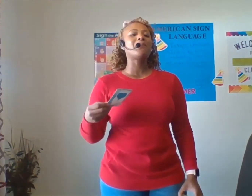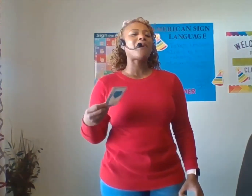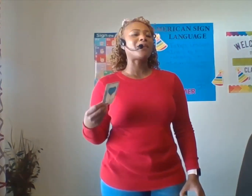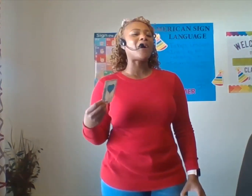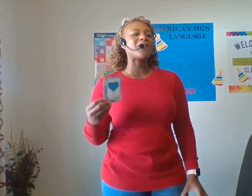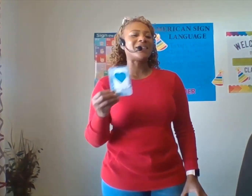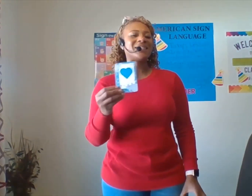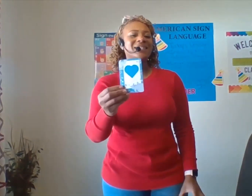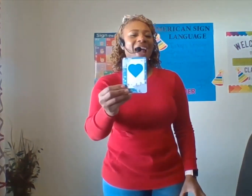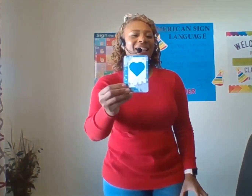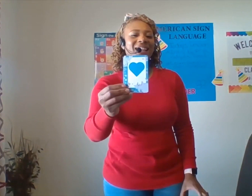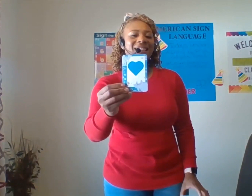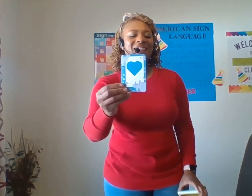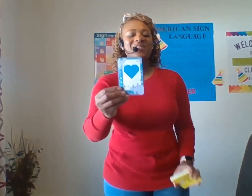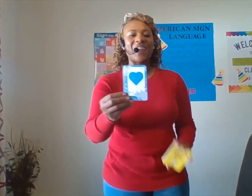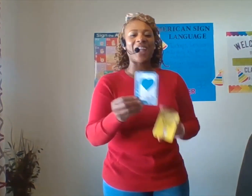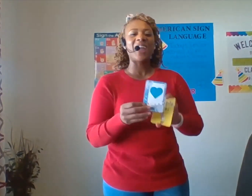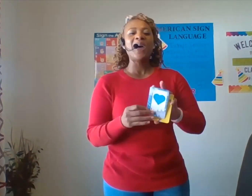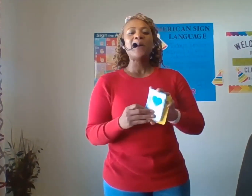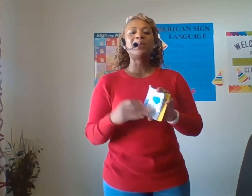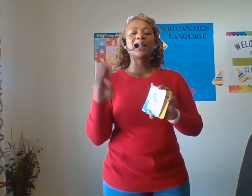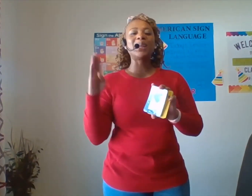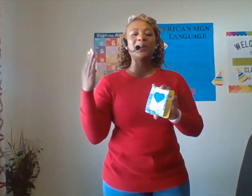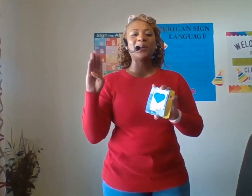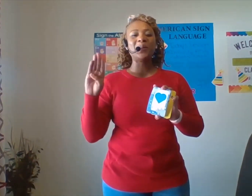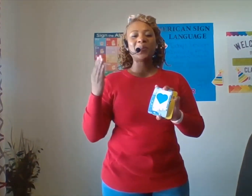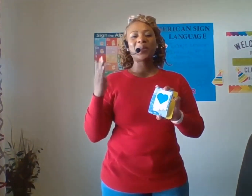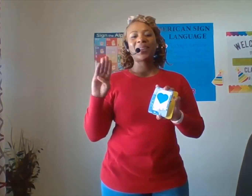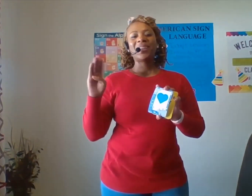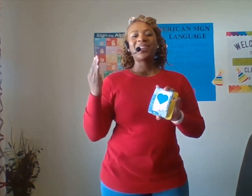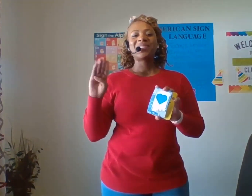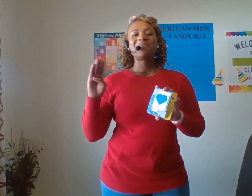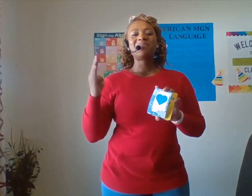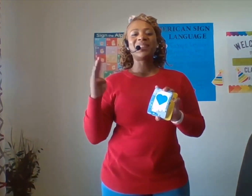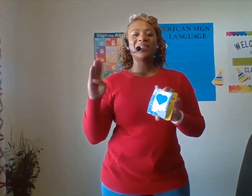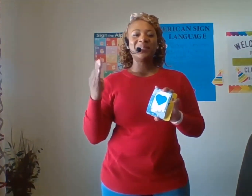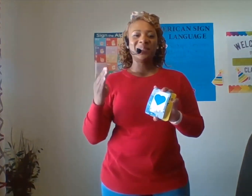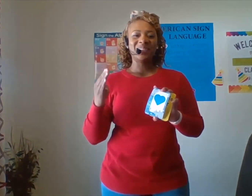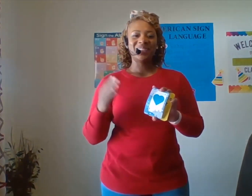you're probably already signing it that's right blue blue